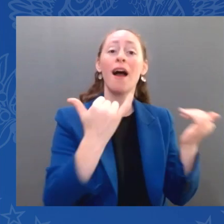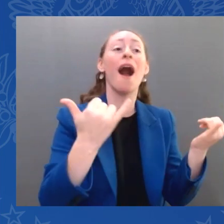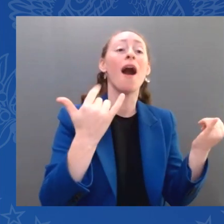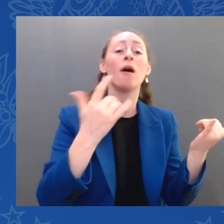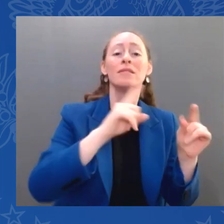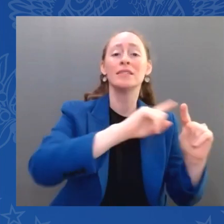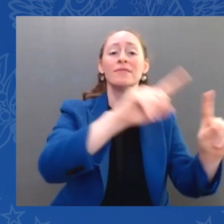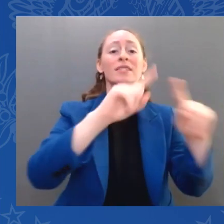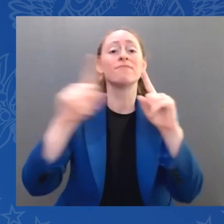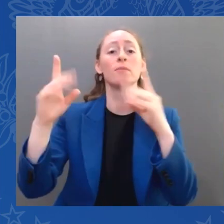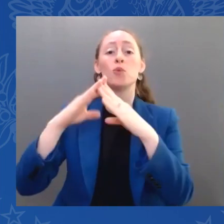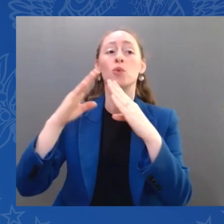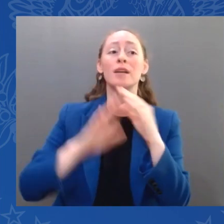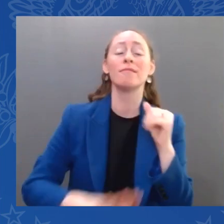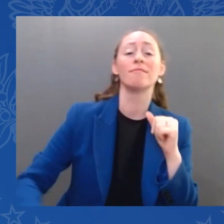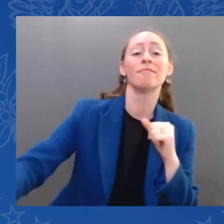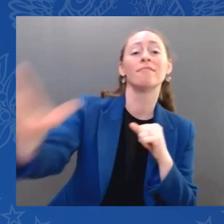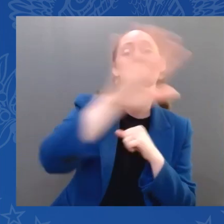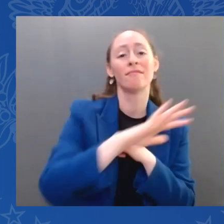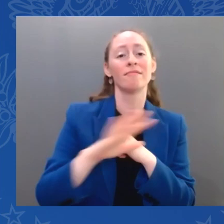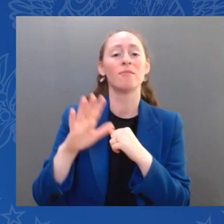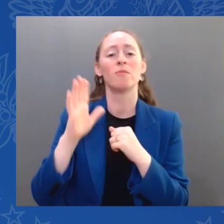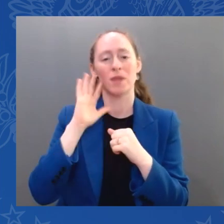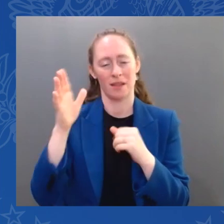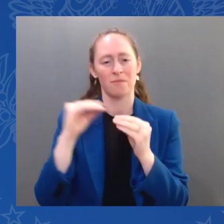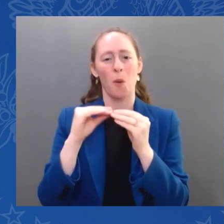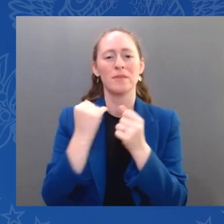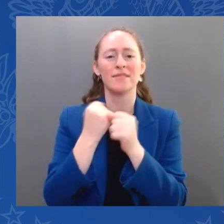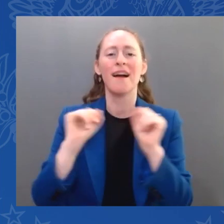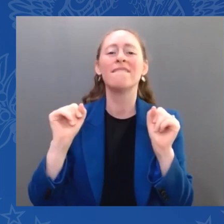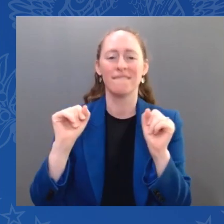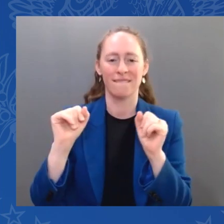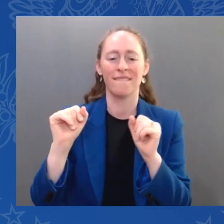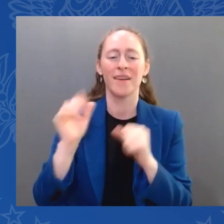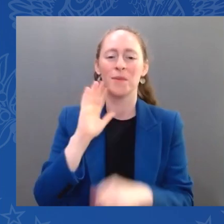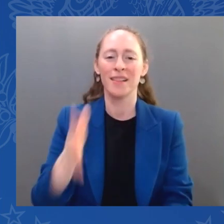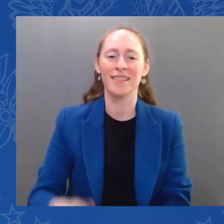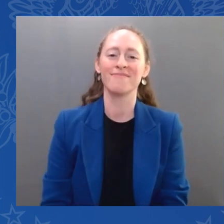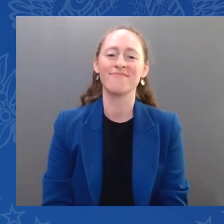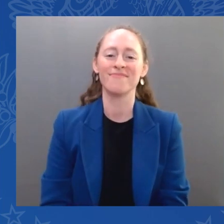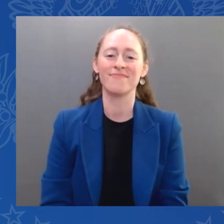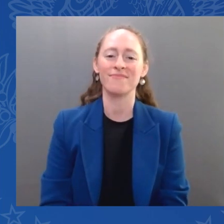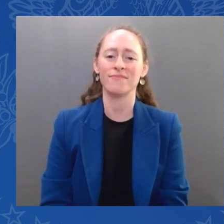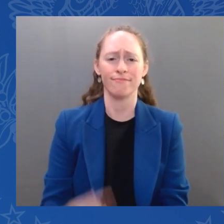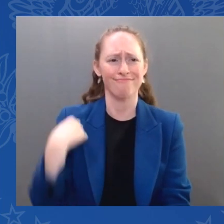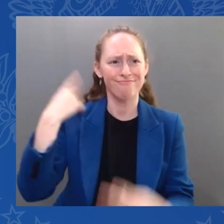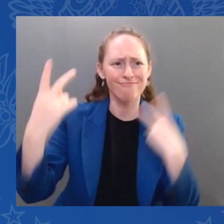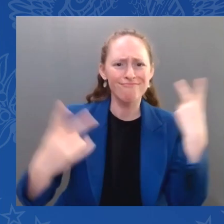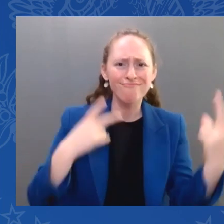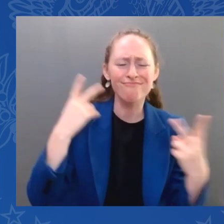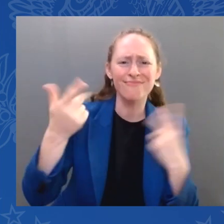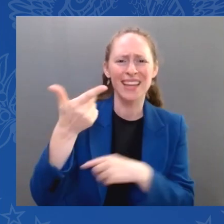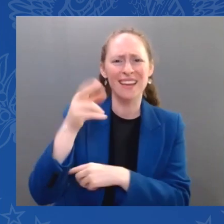has been one of my top priorities. First, as a courtroom prosecutor. Then as District Attorney of San Francisco,